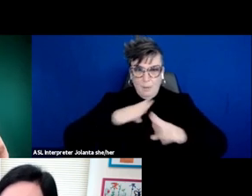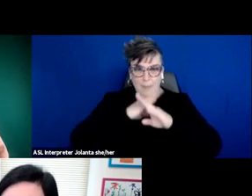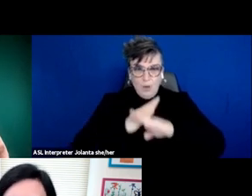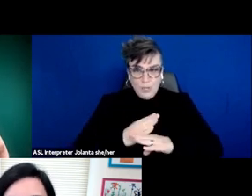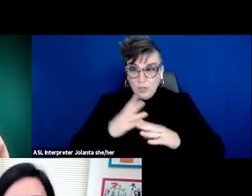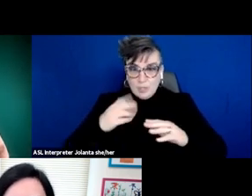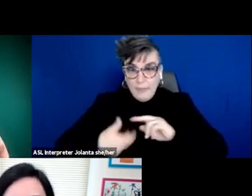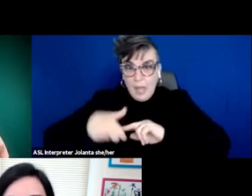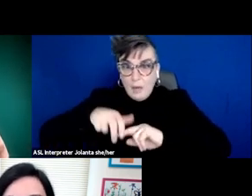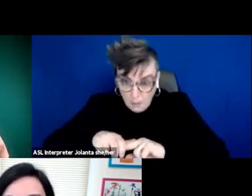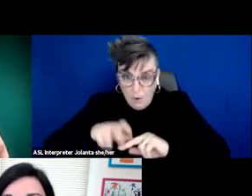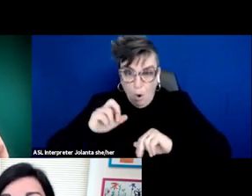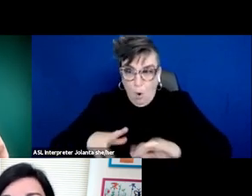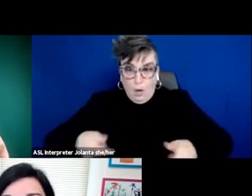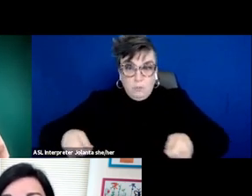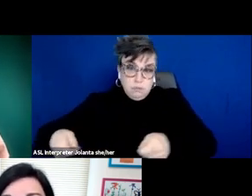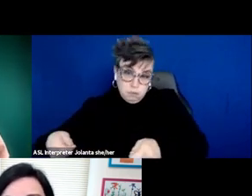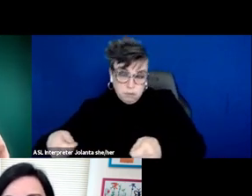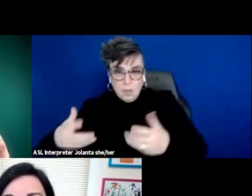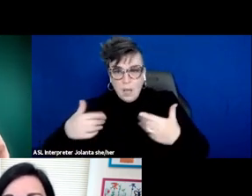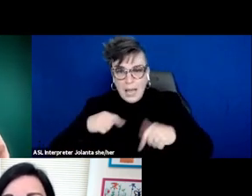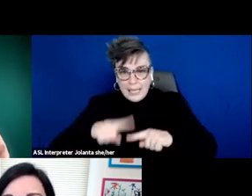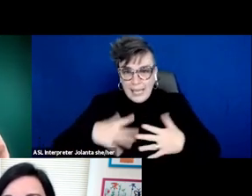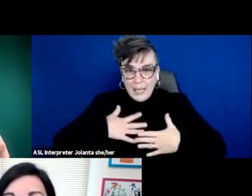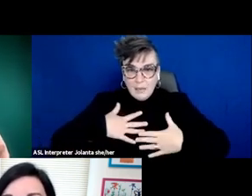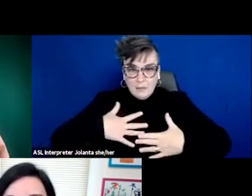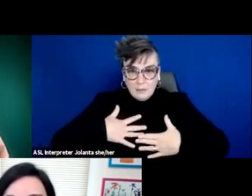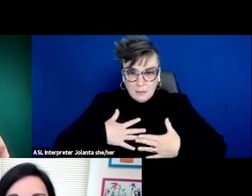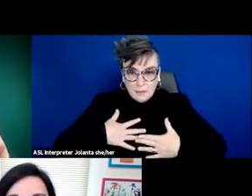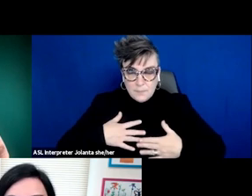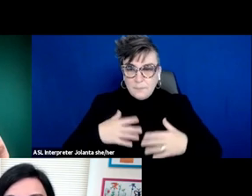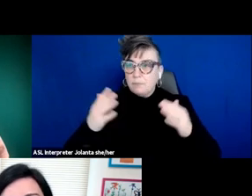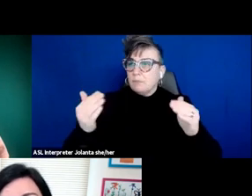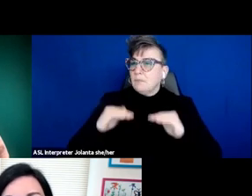I have worked in settings particularly in rural areas where bathrooms are not wheelchair